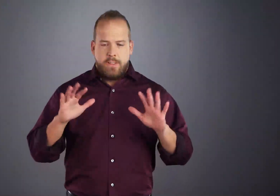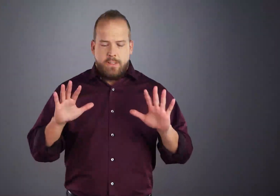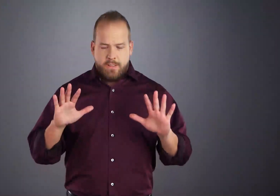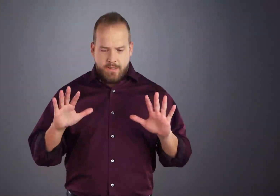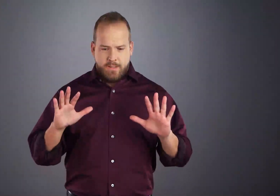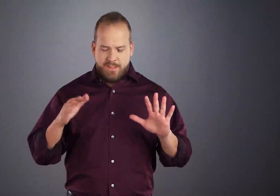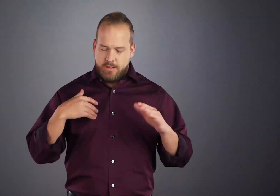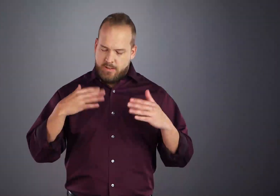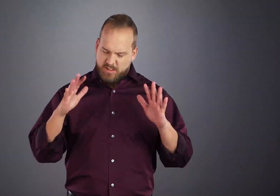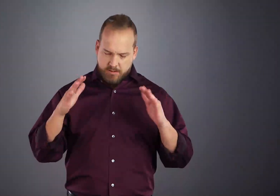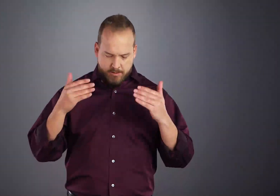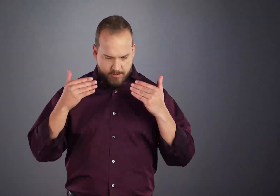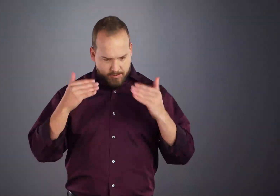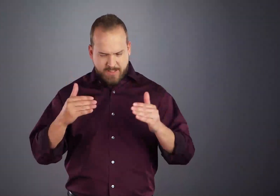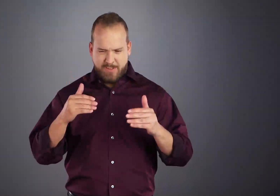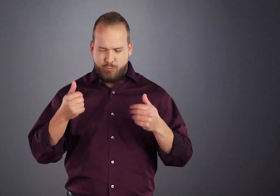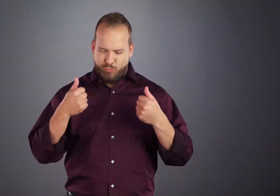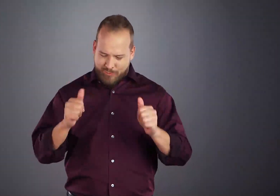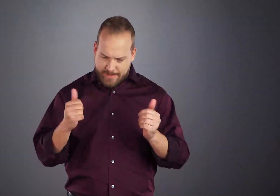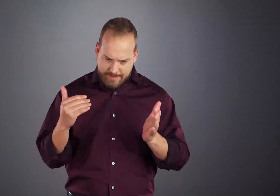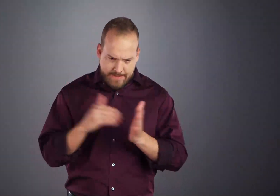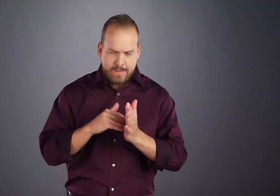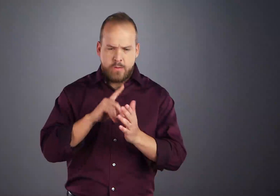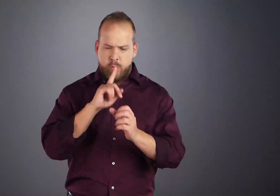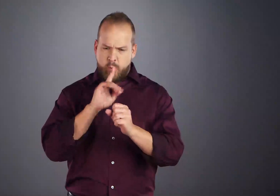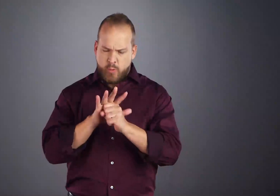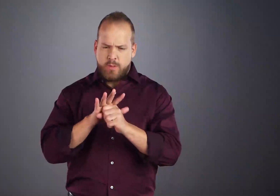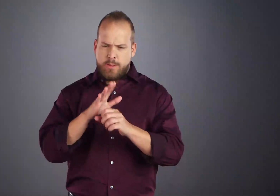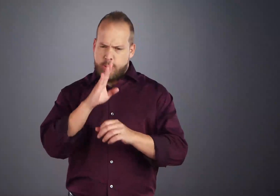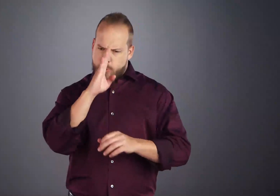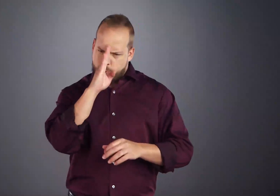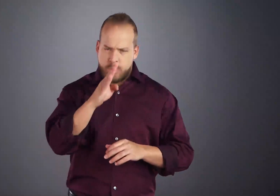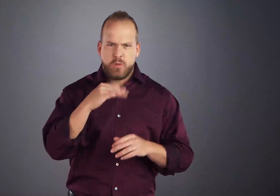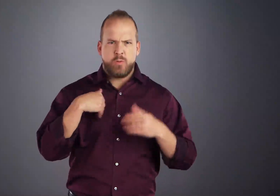Renewing my resolve, I tried again.